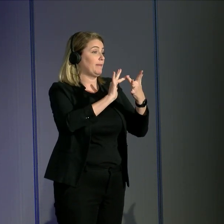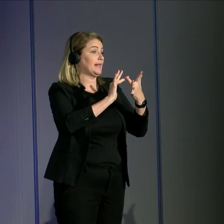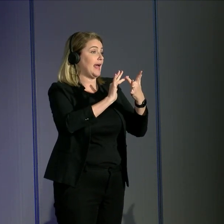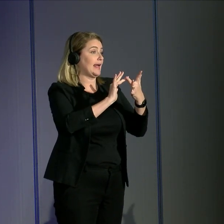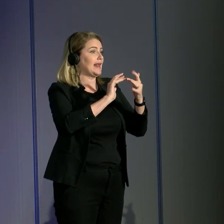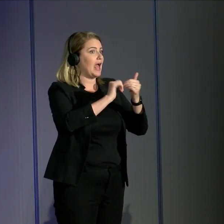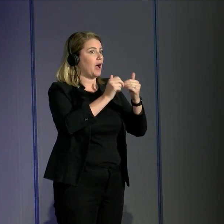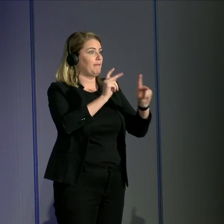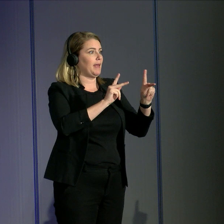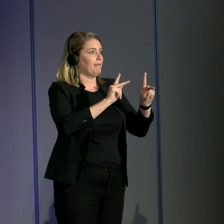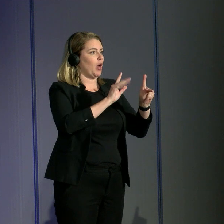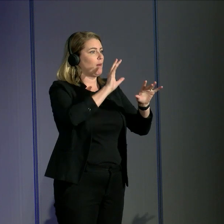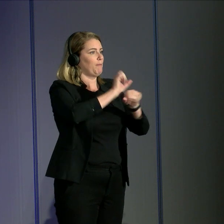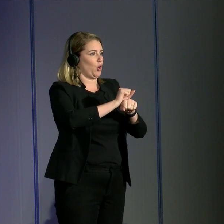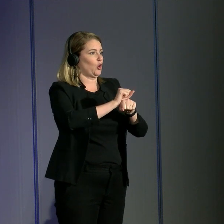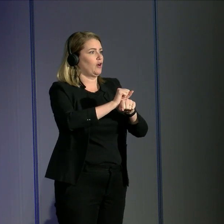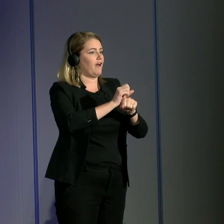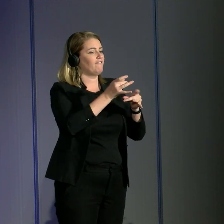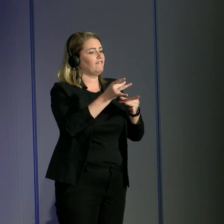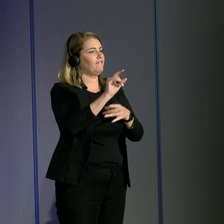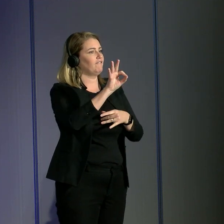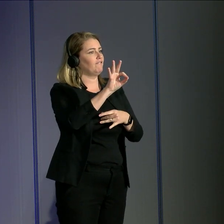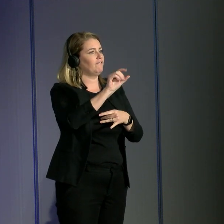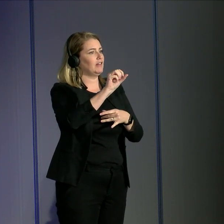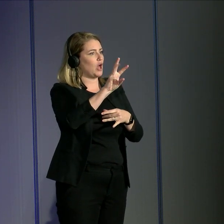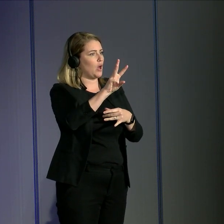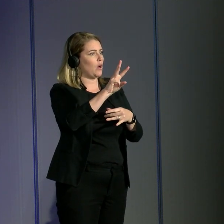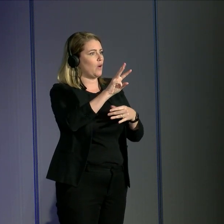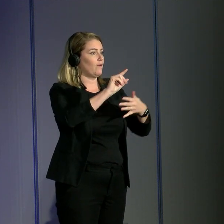All the steps a user takes to book a hotel on your website.